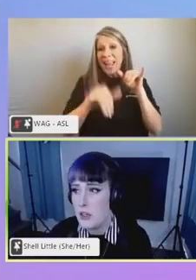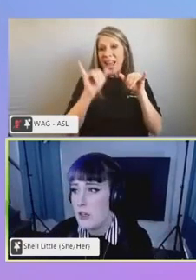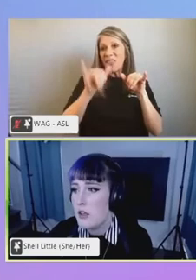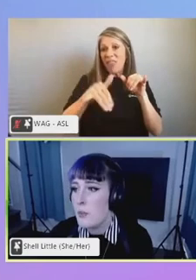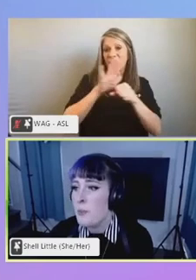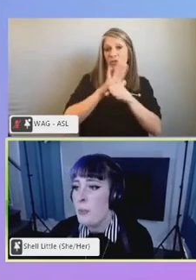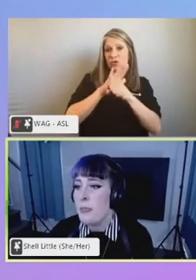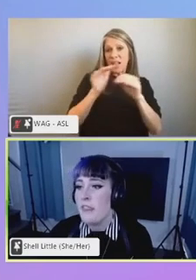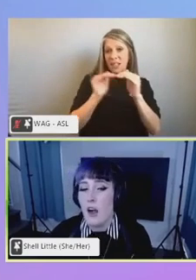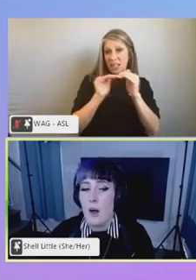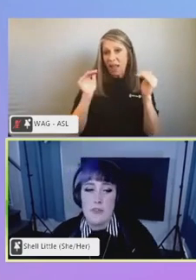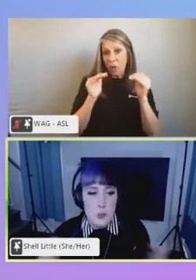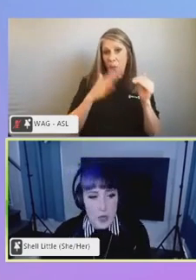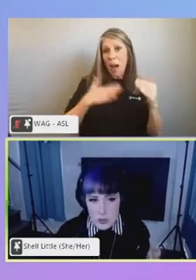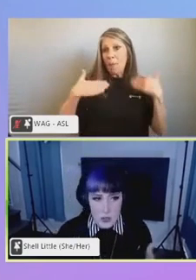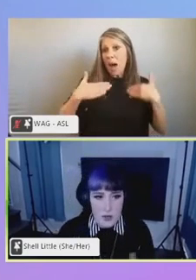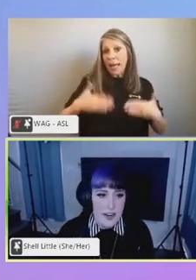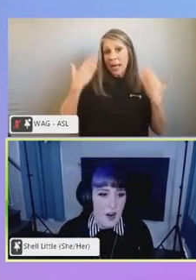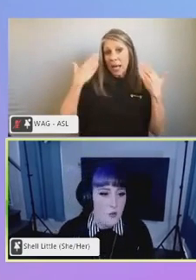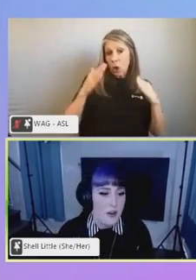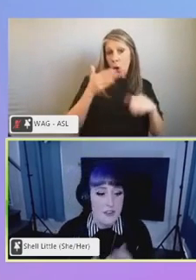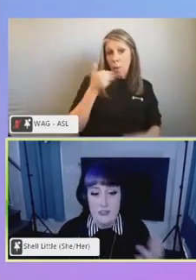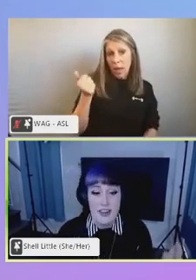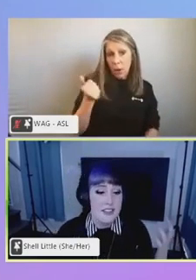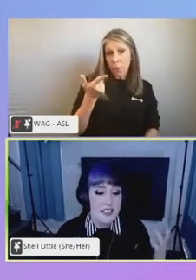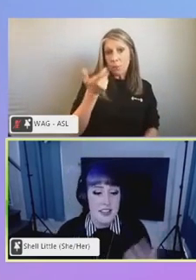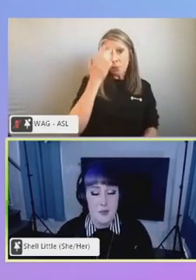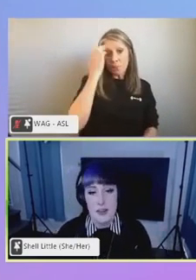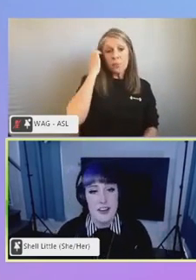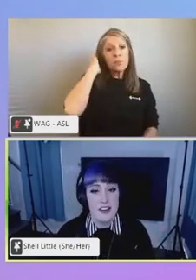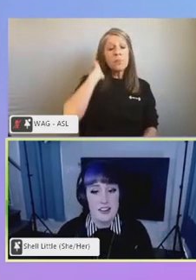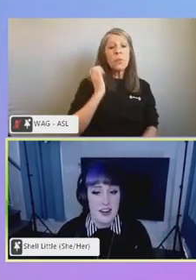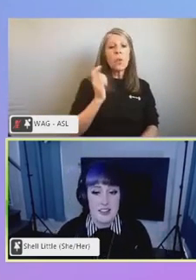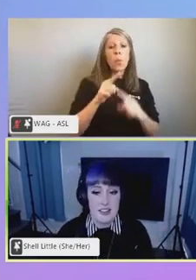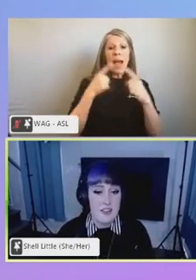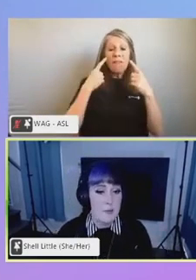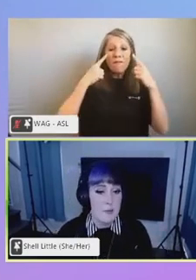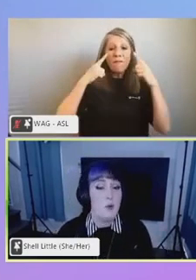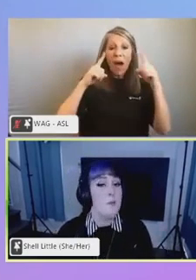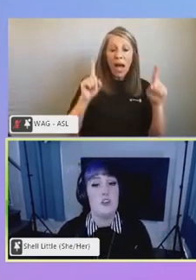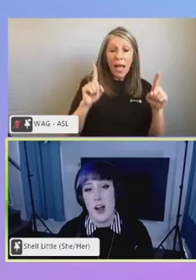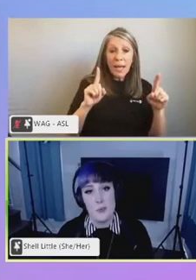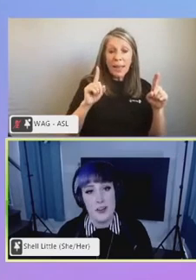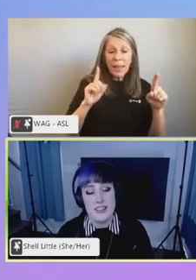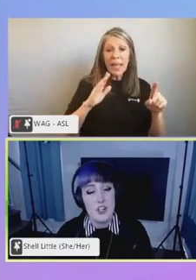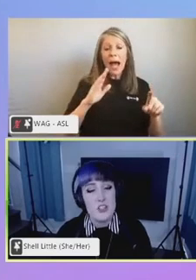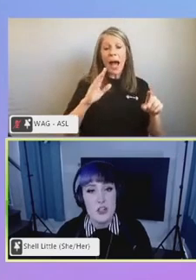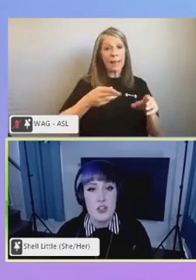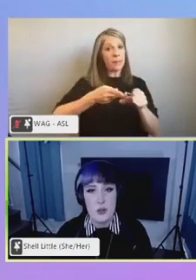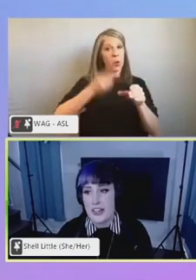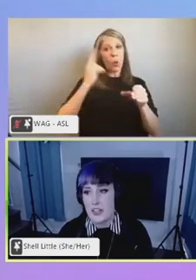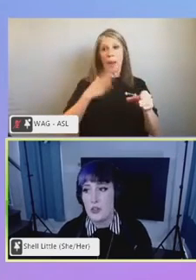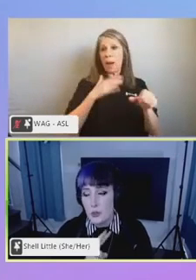attacks because my body was trying to make sure that we faded that stress because my body do not know any better.